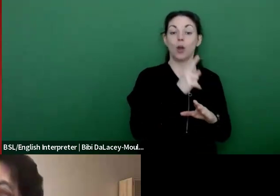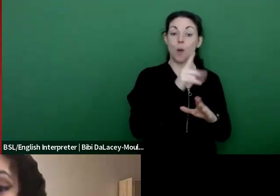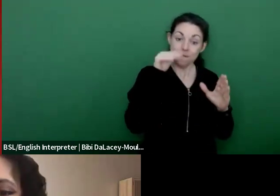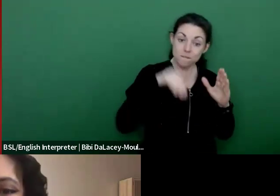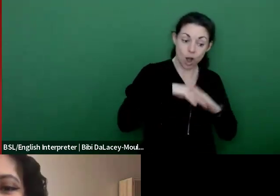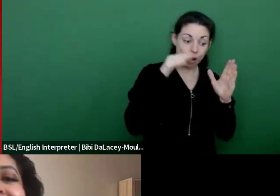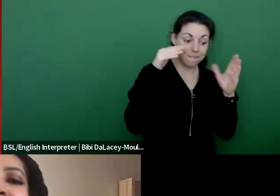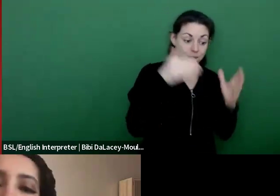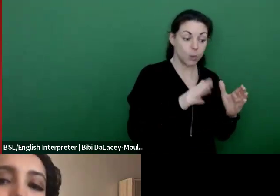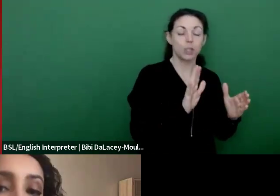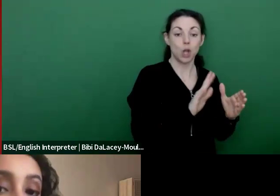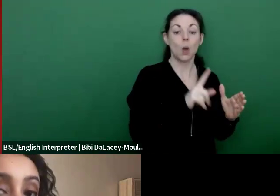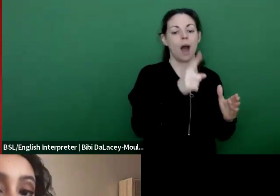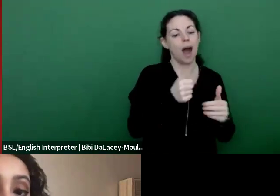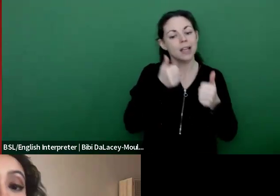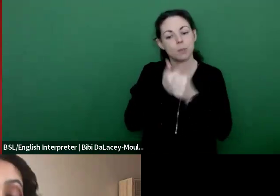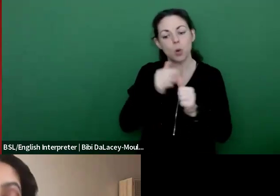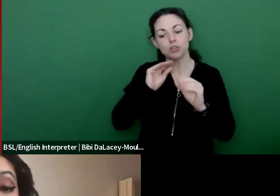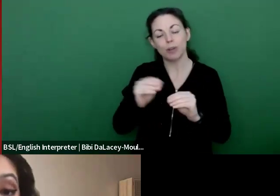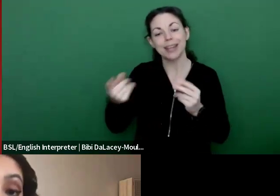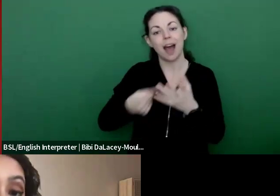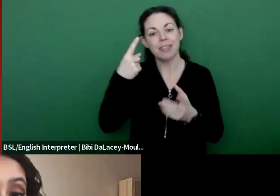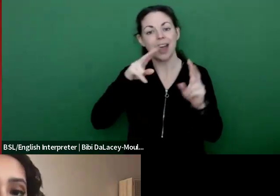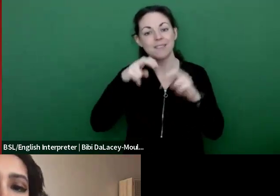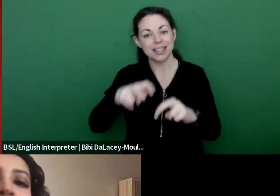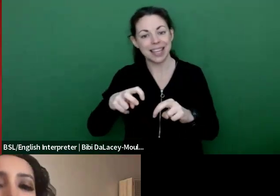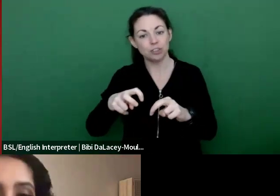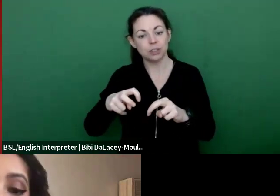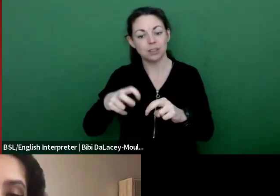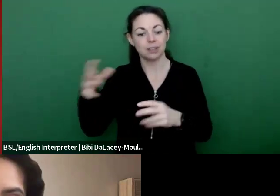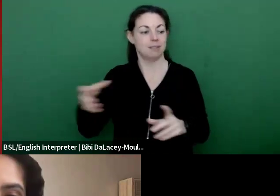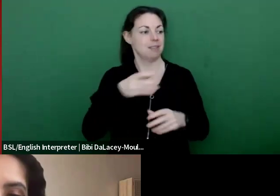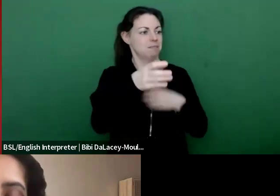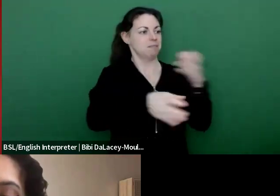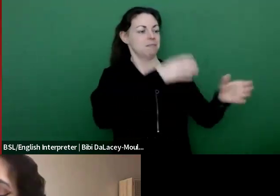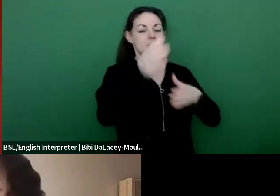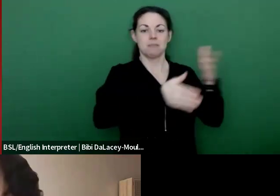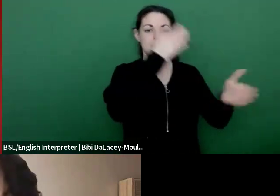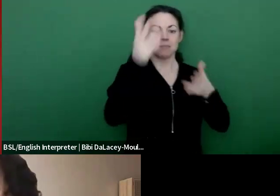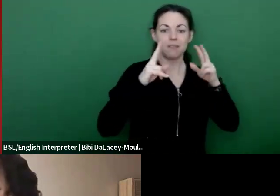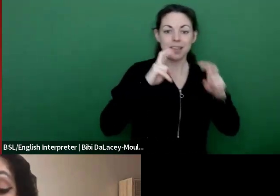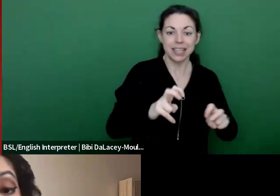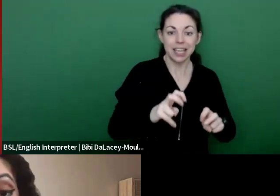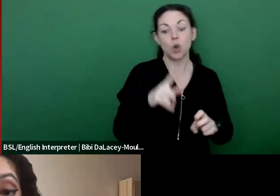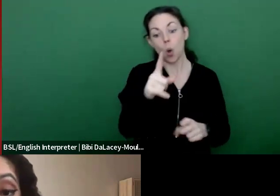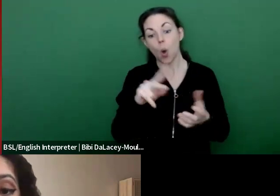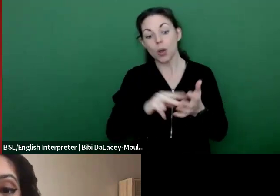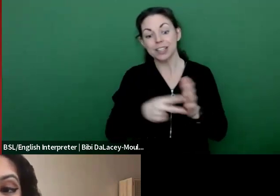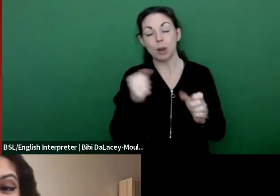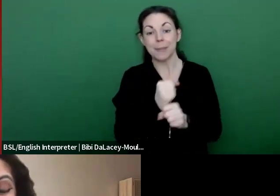other investigators, and supporting organizations to have investigation skills to handle things appropriately. A large aspect of my work is